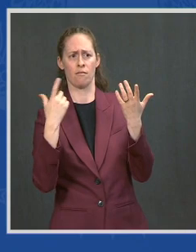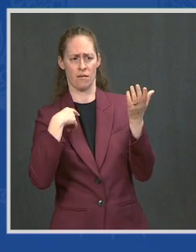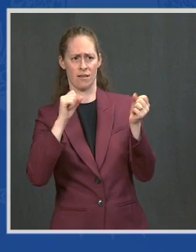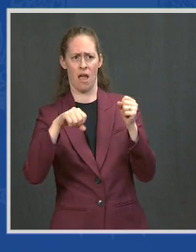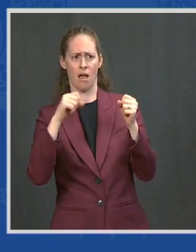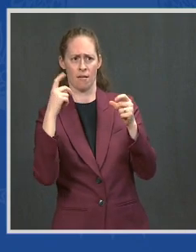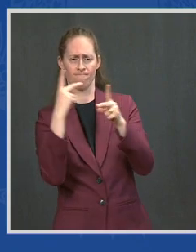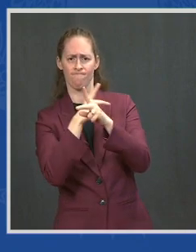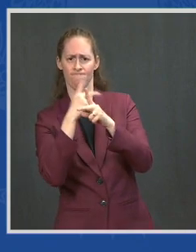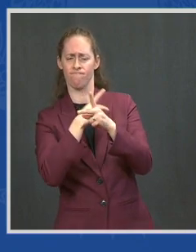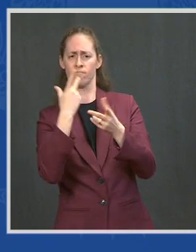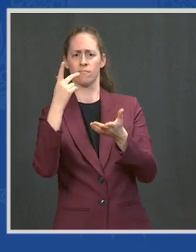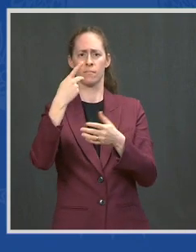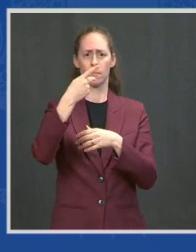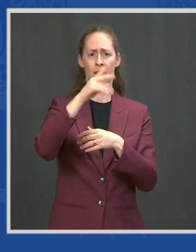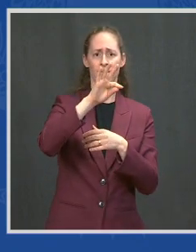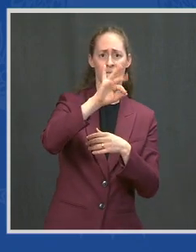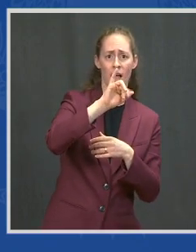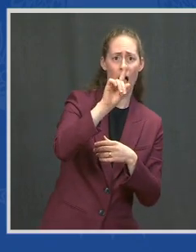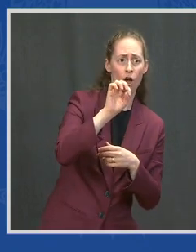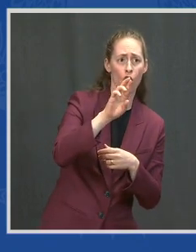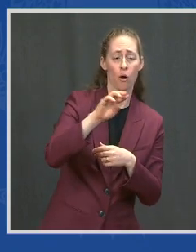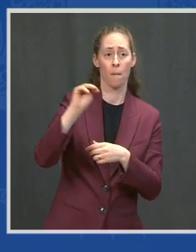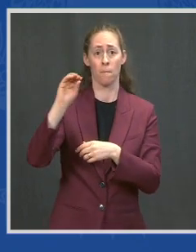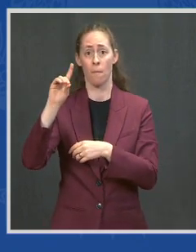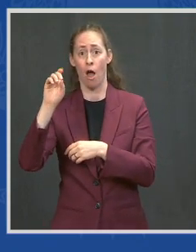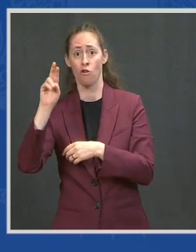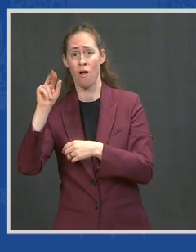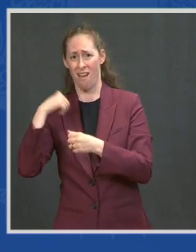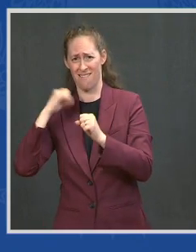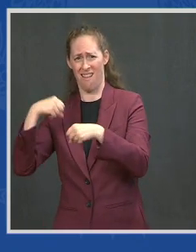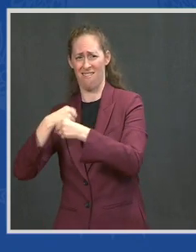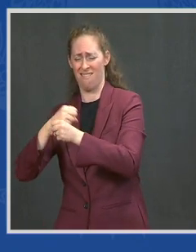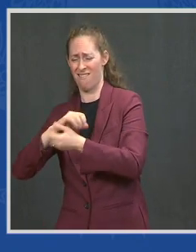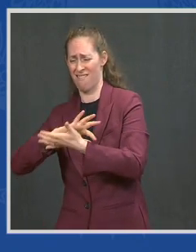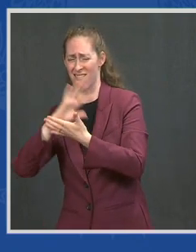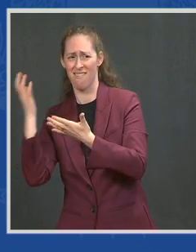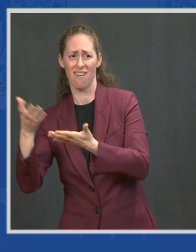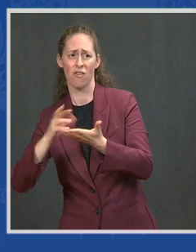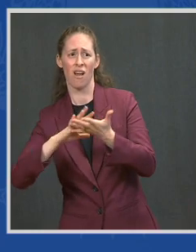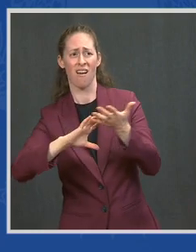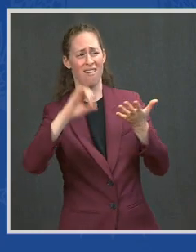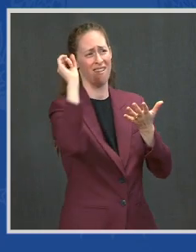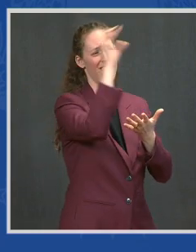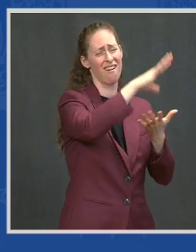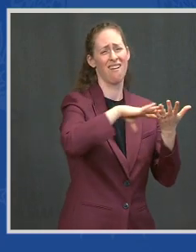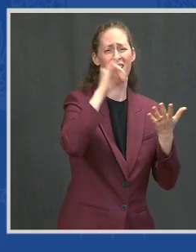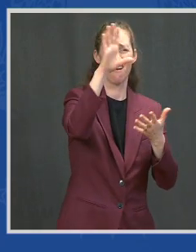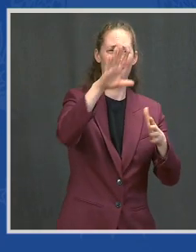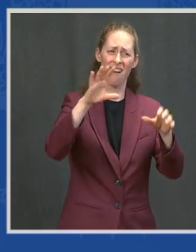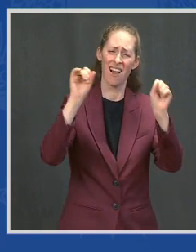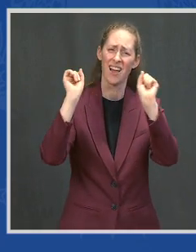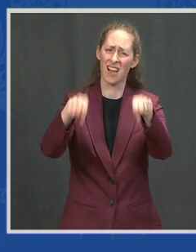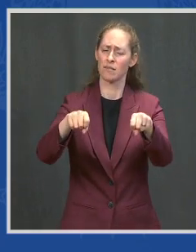as possibly can be produced and export those around the world. Yes, ma'am. This is the last question. The Press: Mr. President, thank you.